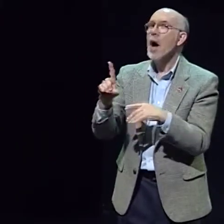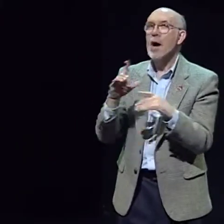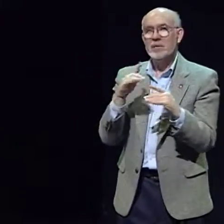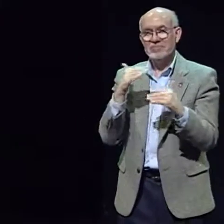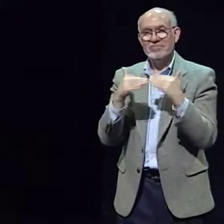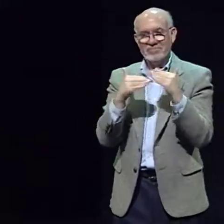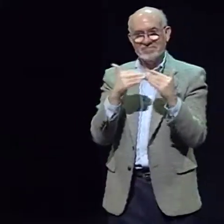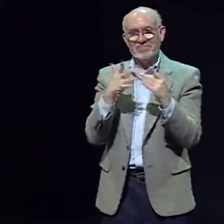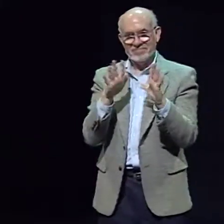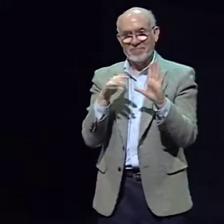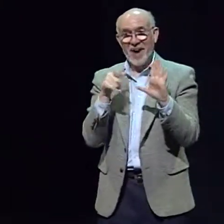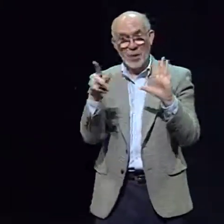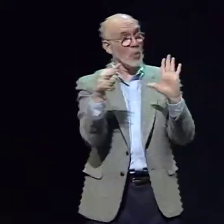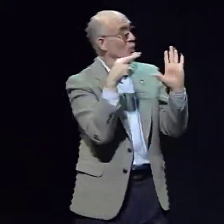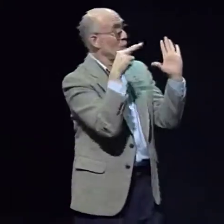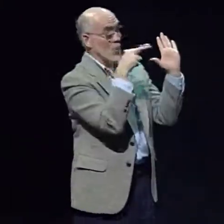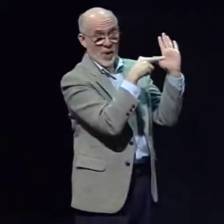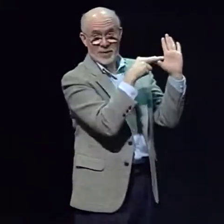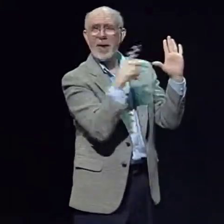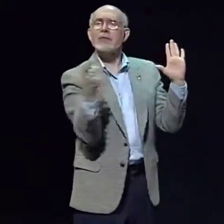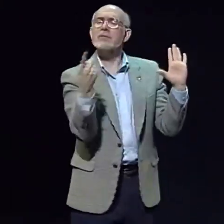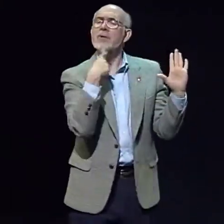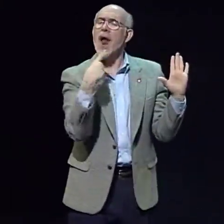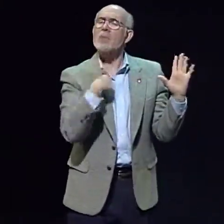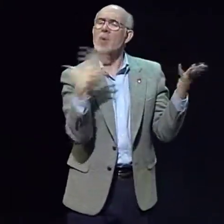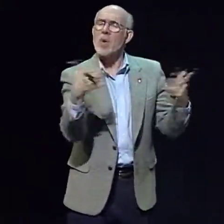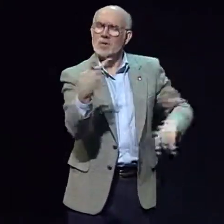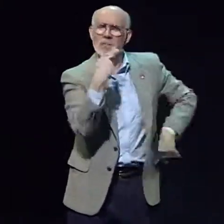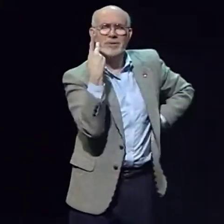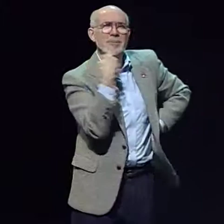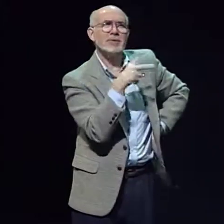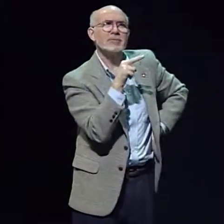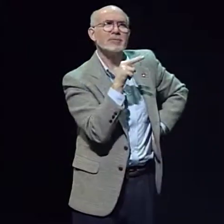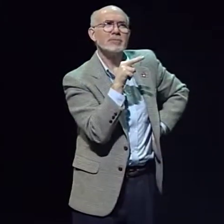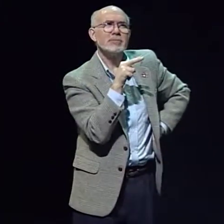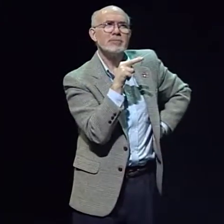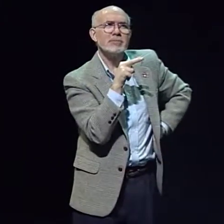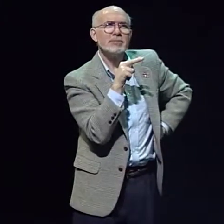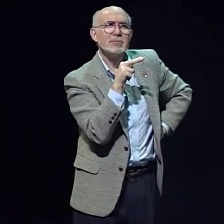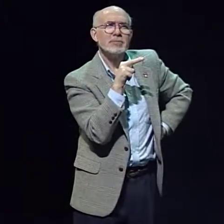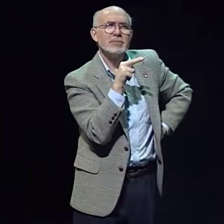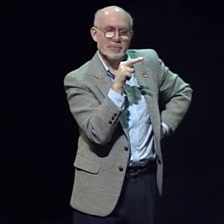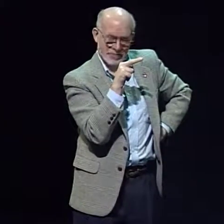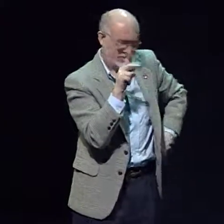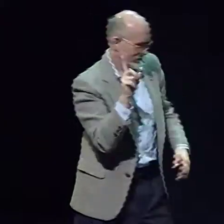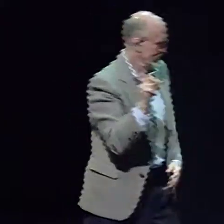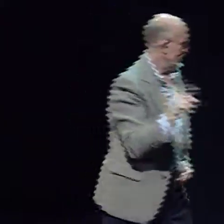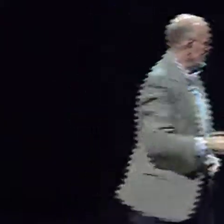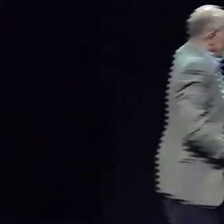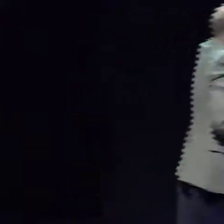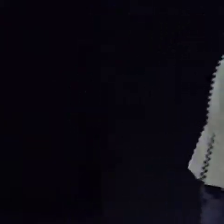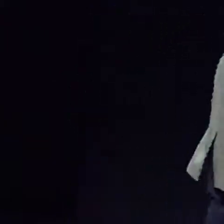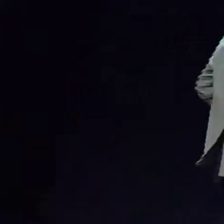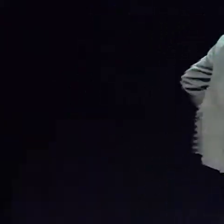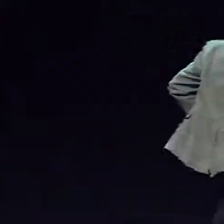AND THAT STARTED THE SEED OF THINKING ABOUT THIS. SO LOOK AT THIS PIECE, WHICH ORIGINATED FROM THAT EXPERIENCE,